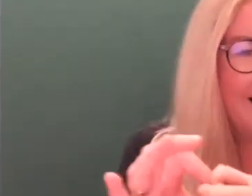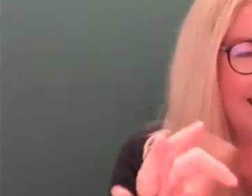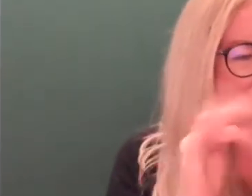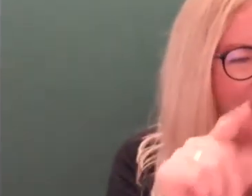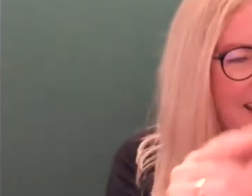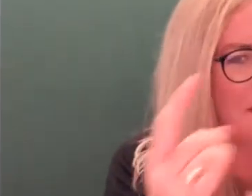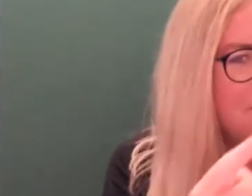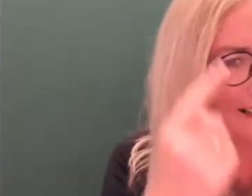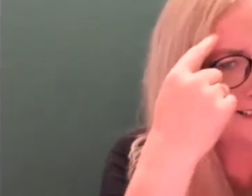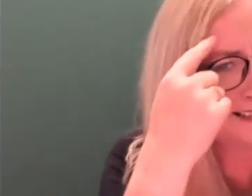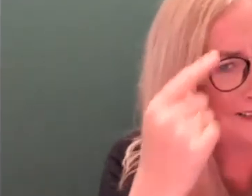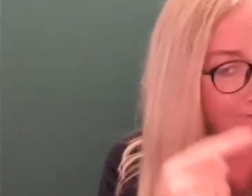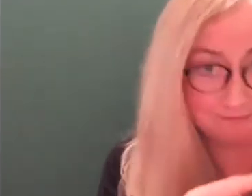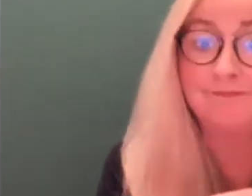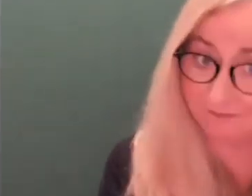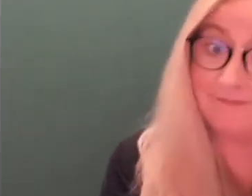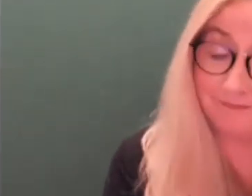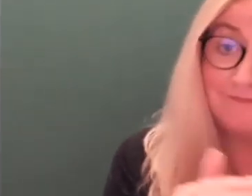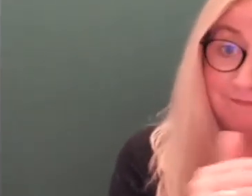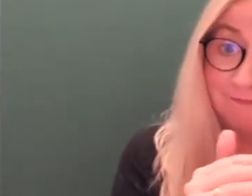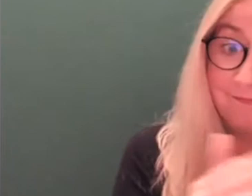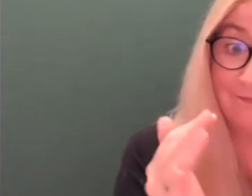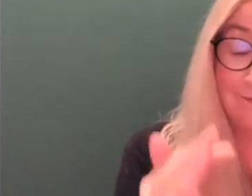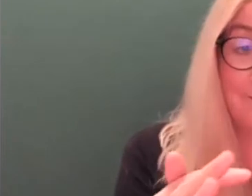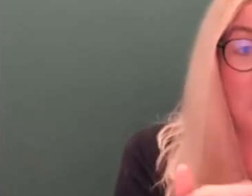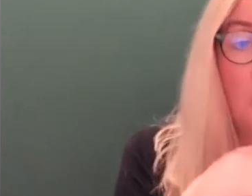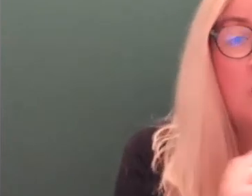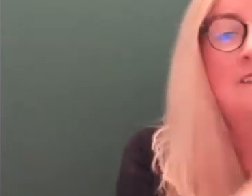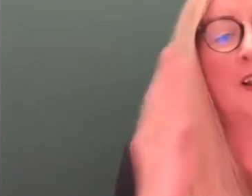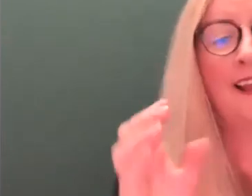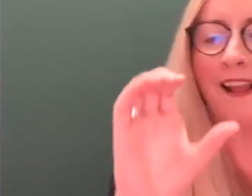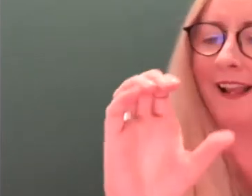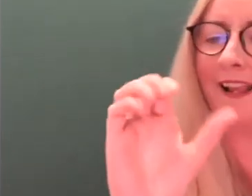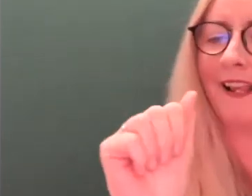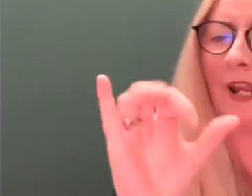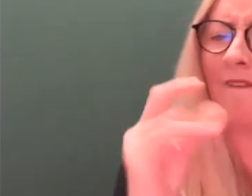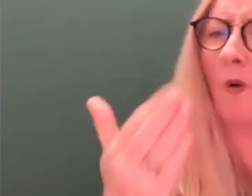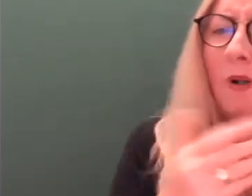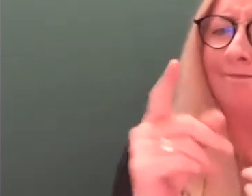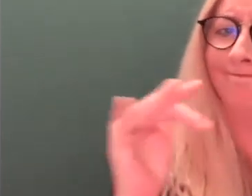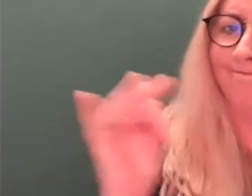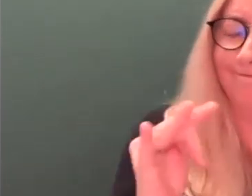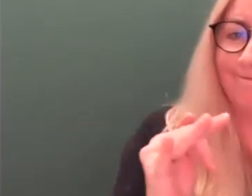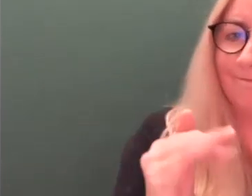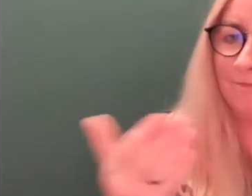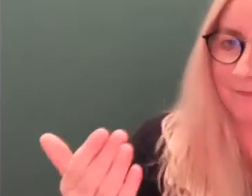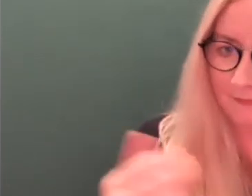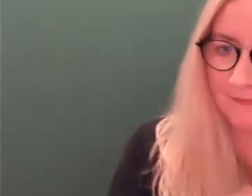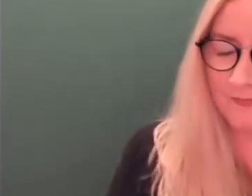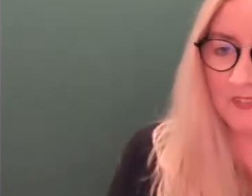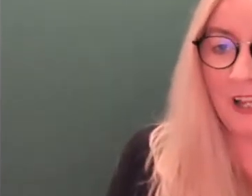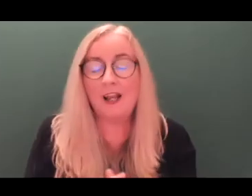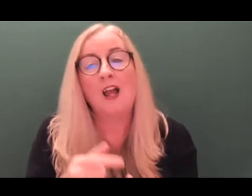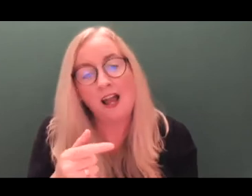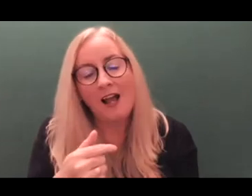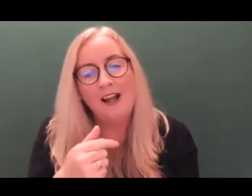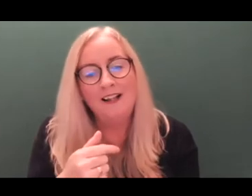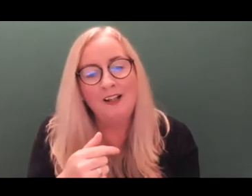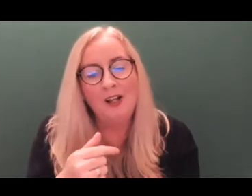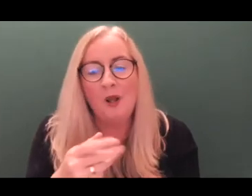: Yes, absolutely. Caoimhe, your fears? >>: That it will remain with the coalition of the